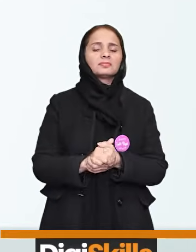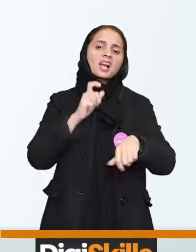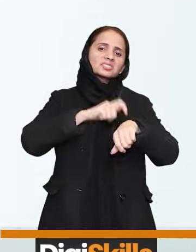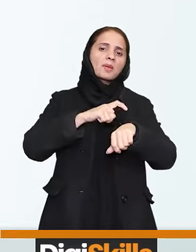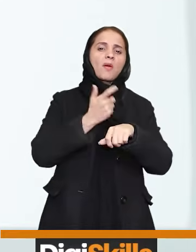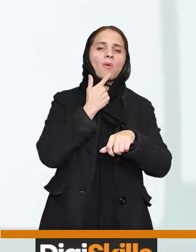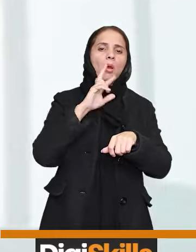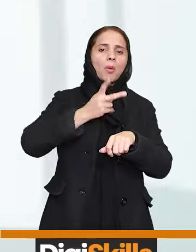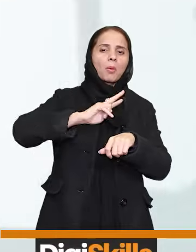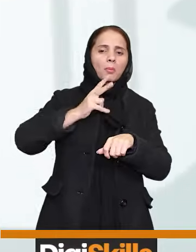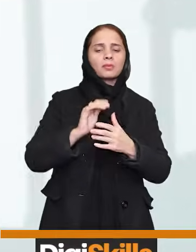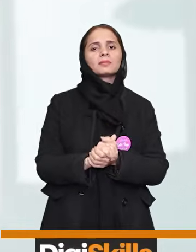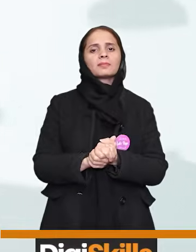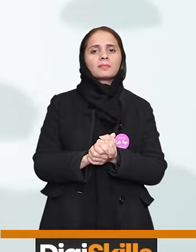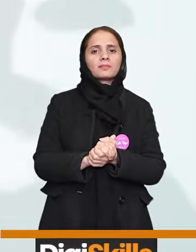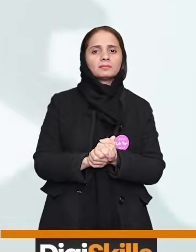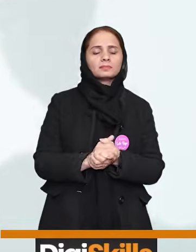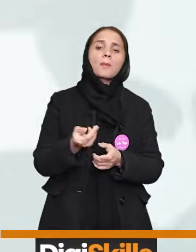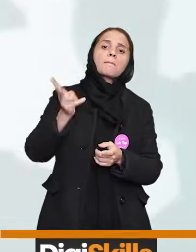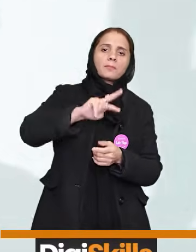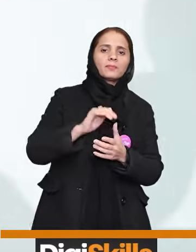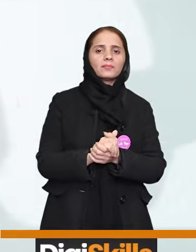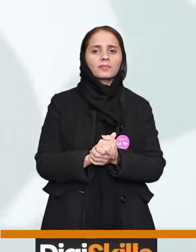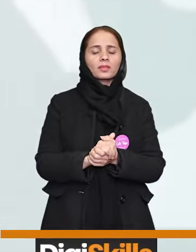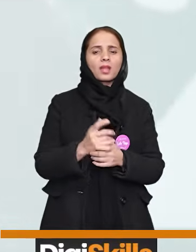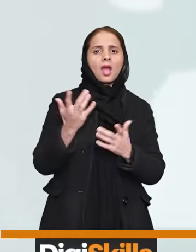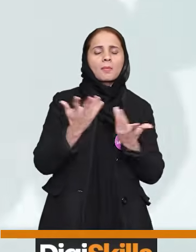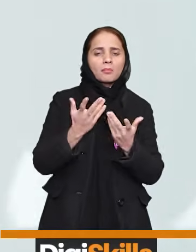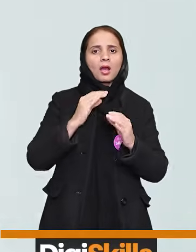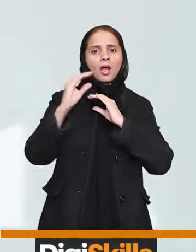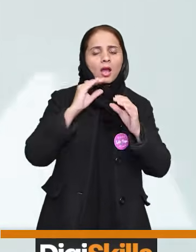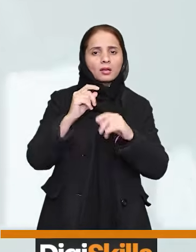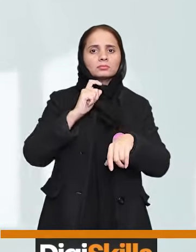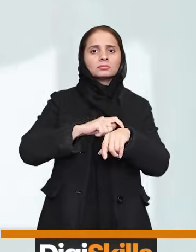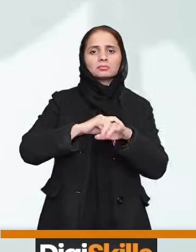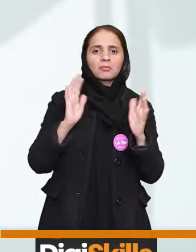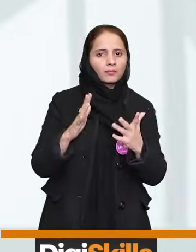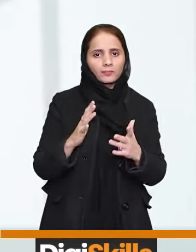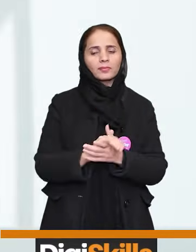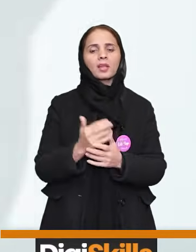No time commitment and suddenly when there was no time commitment,